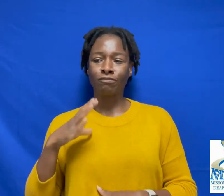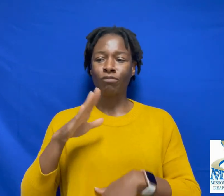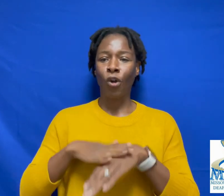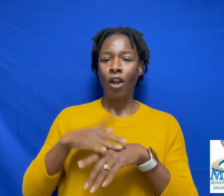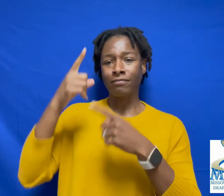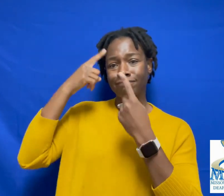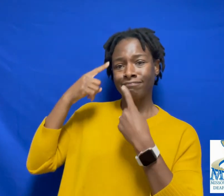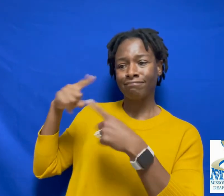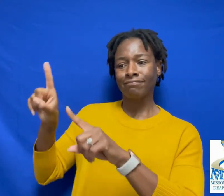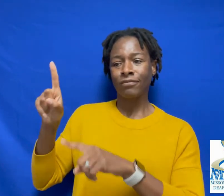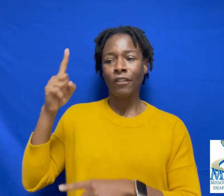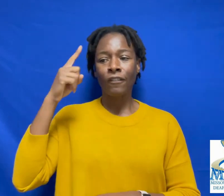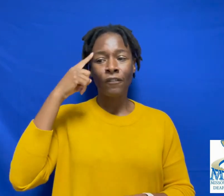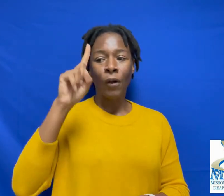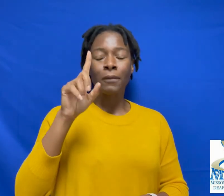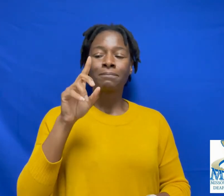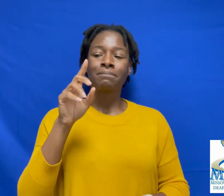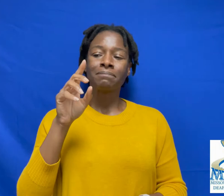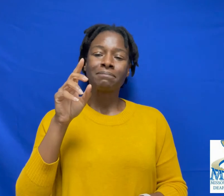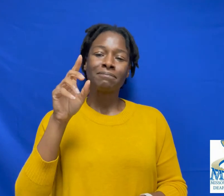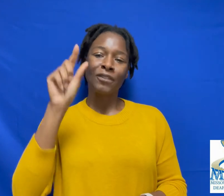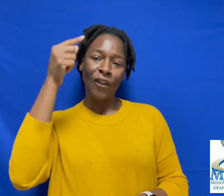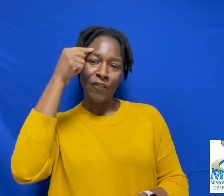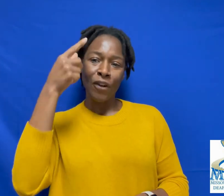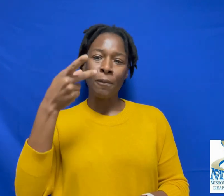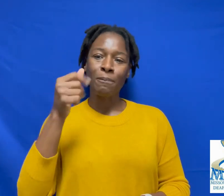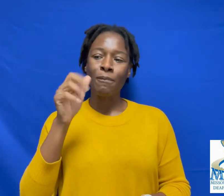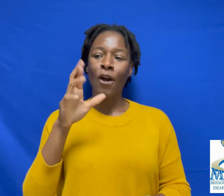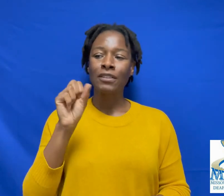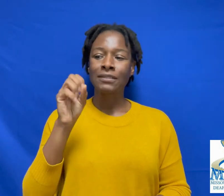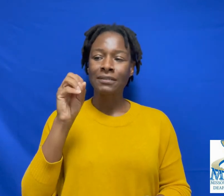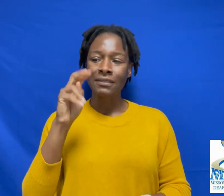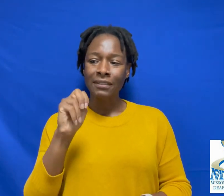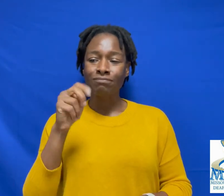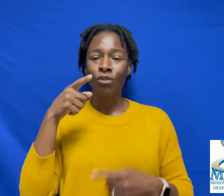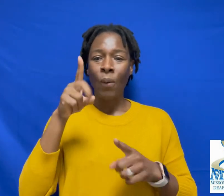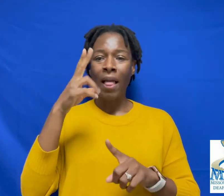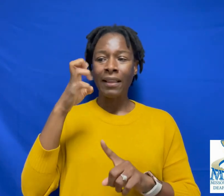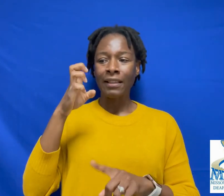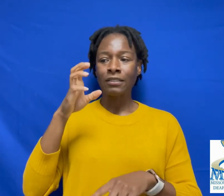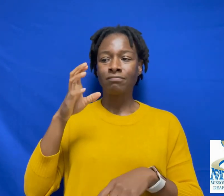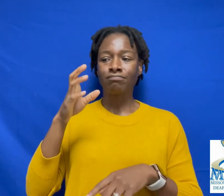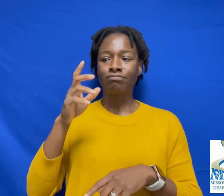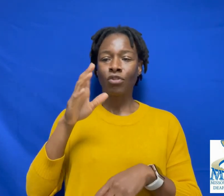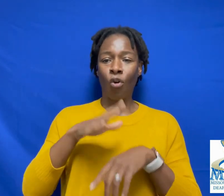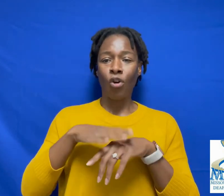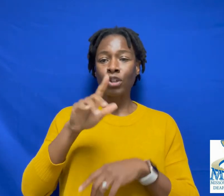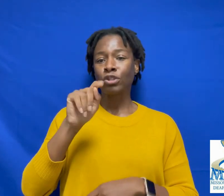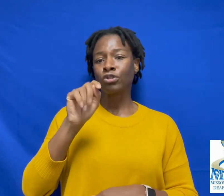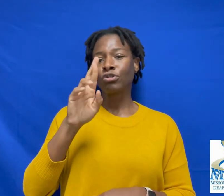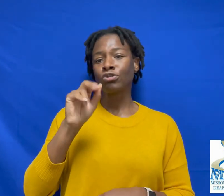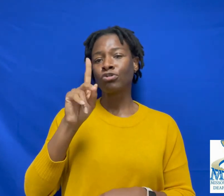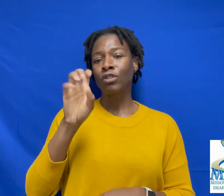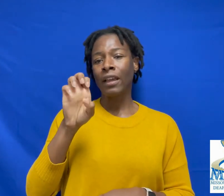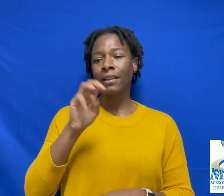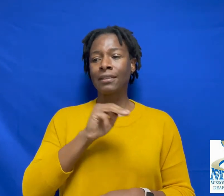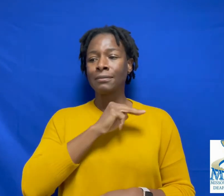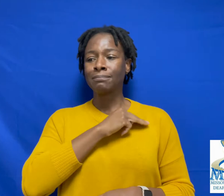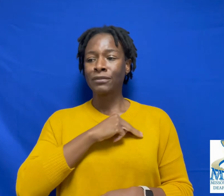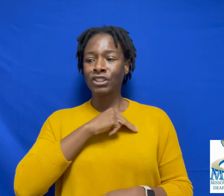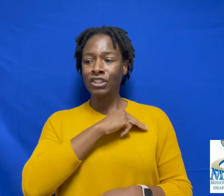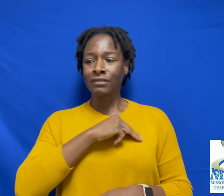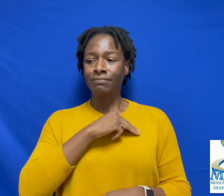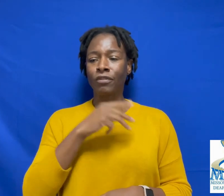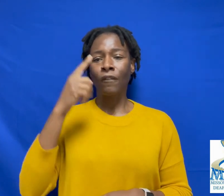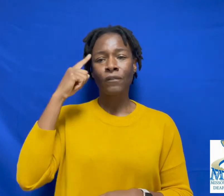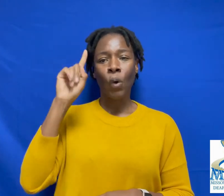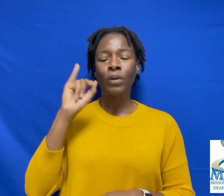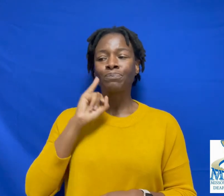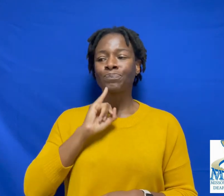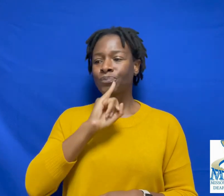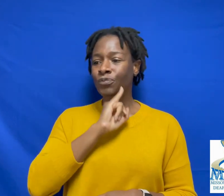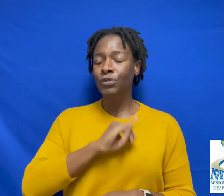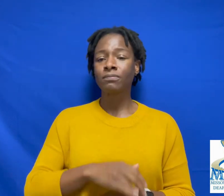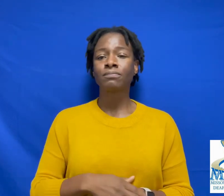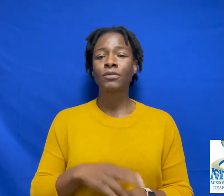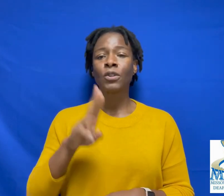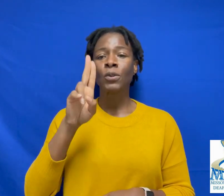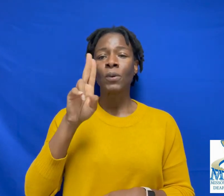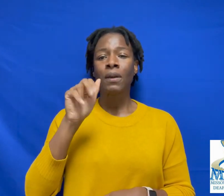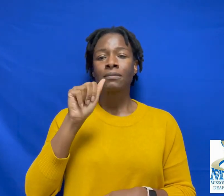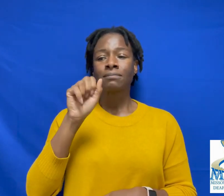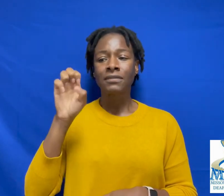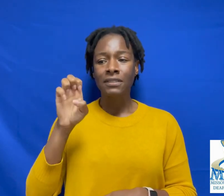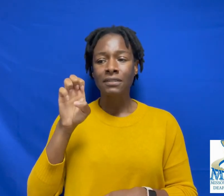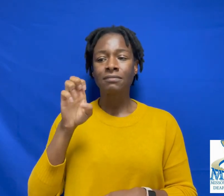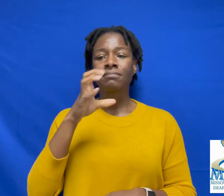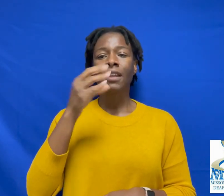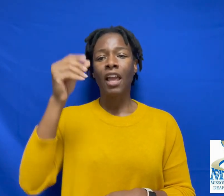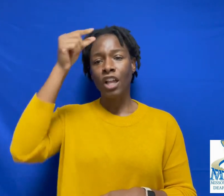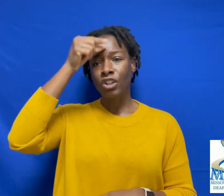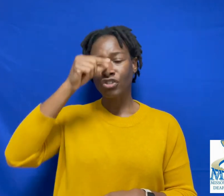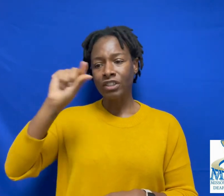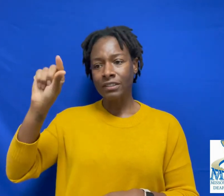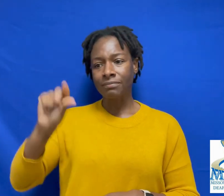on the behalf of Governor Parson while he is on the trade mission to Israel, the United Arab Emirates, and Greece